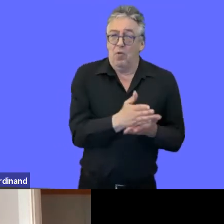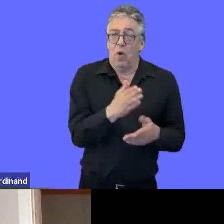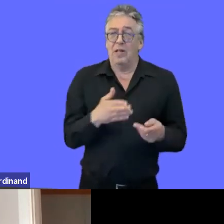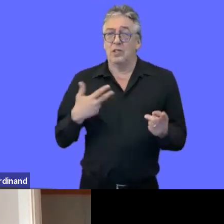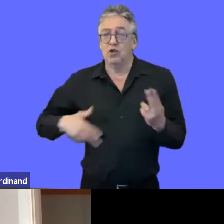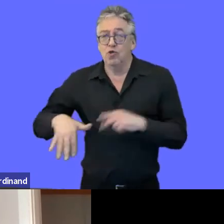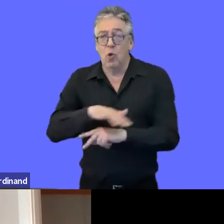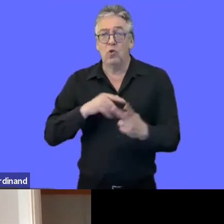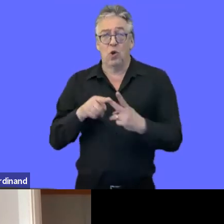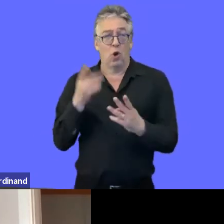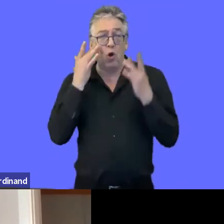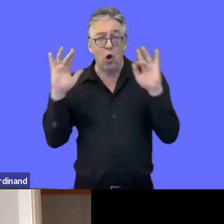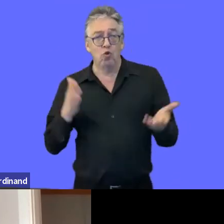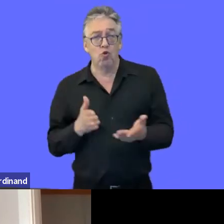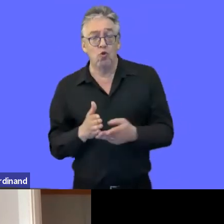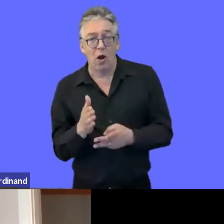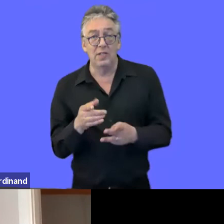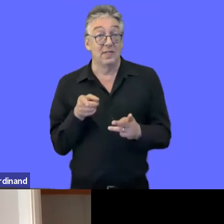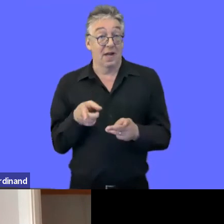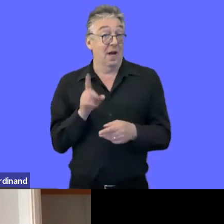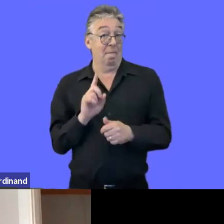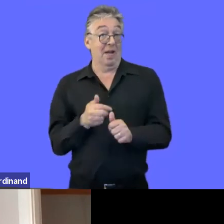its implementation is subjected to progressive realisation